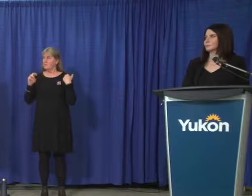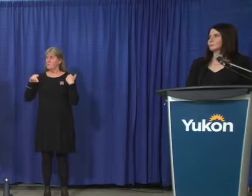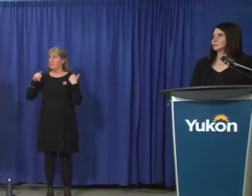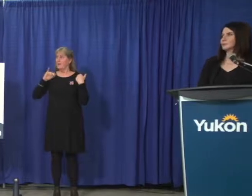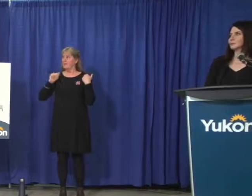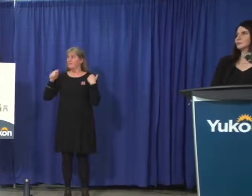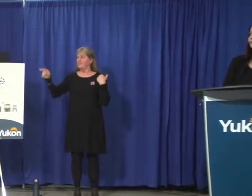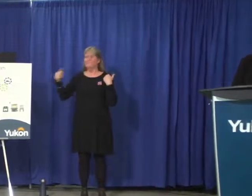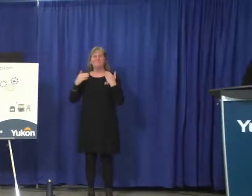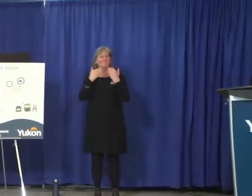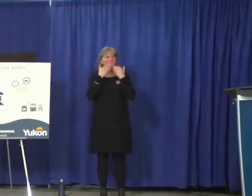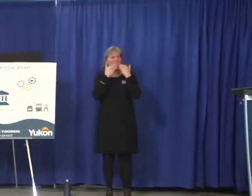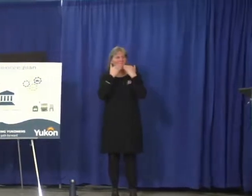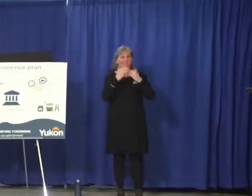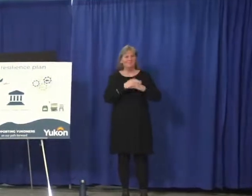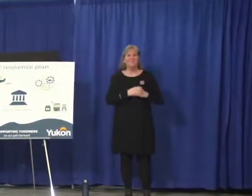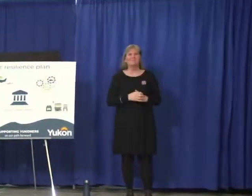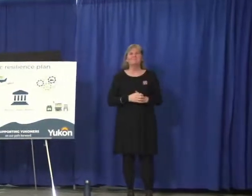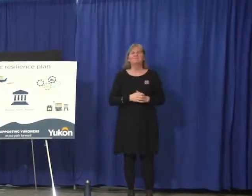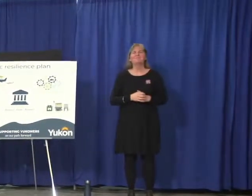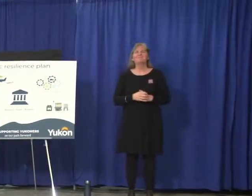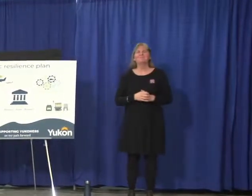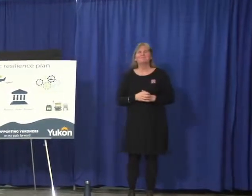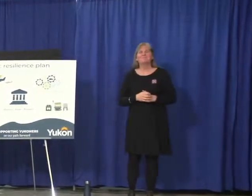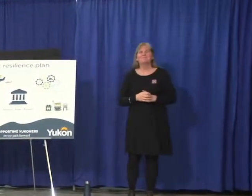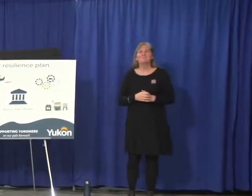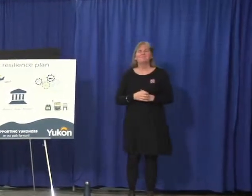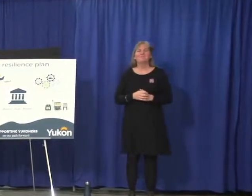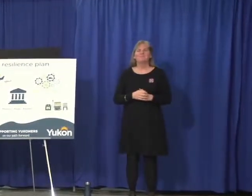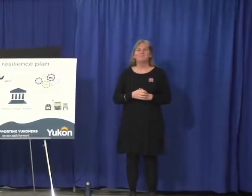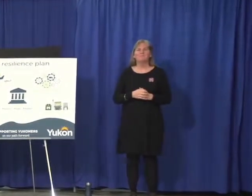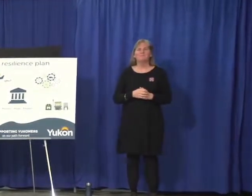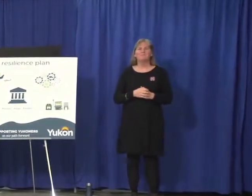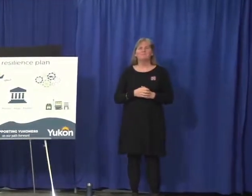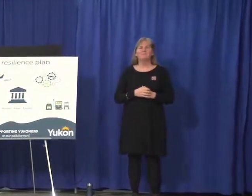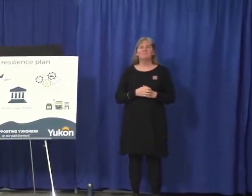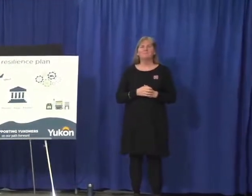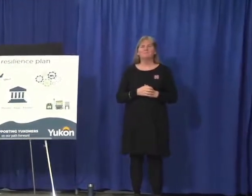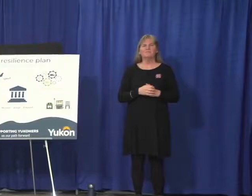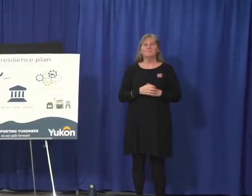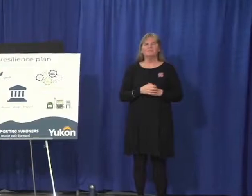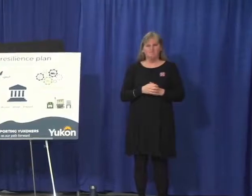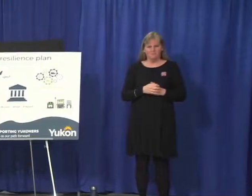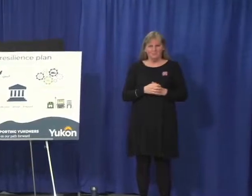Thank you Doctor Cameron and for those following along with us today, apologies if we are